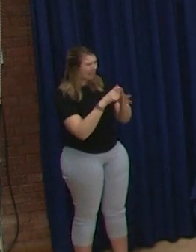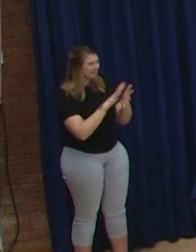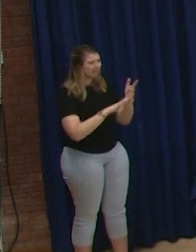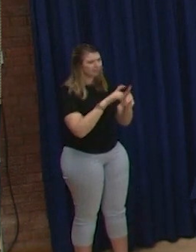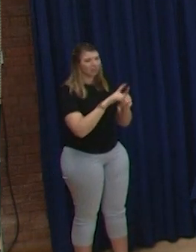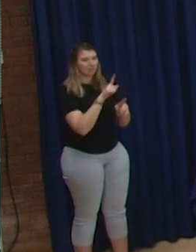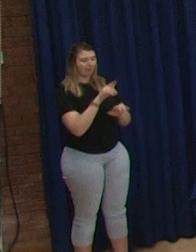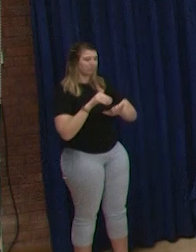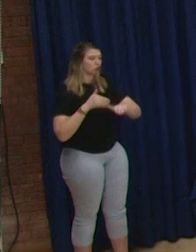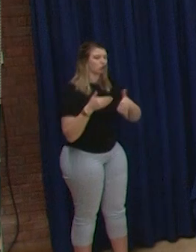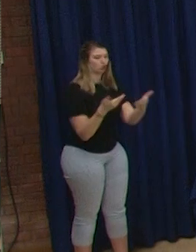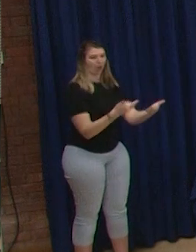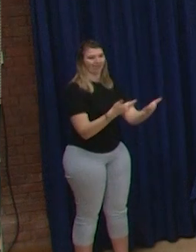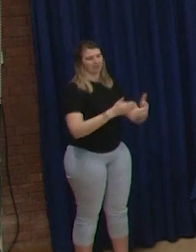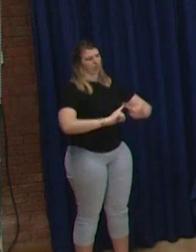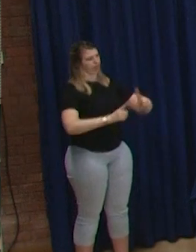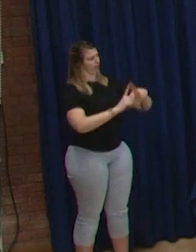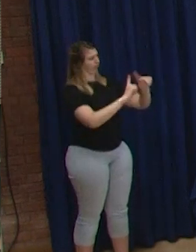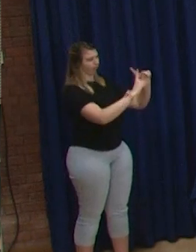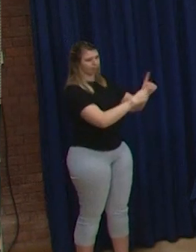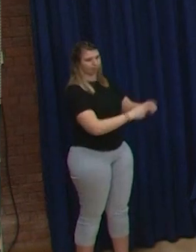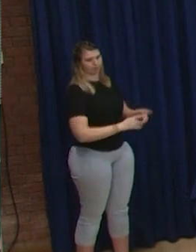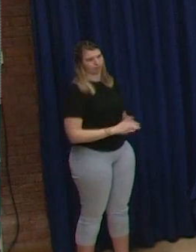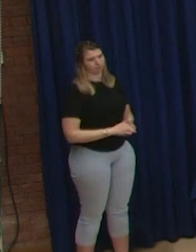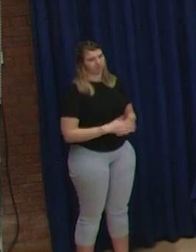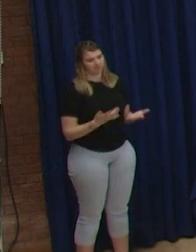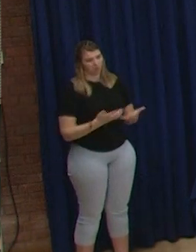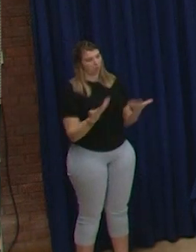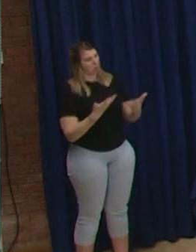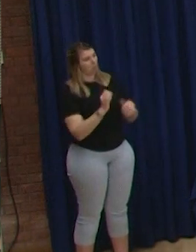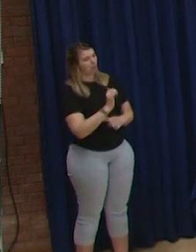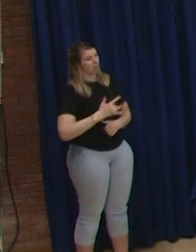different and that means depending, where you are depends whether you get a diagnosis or not,